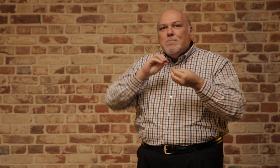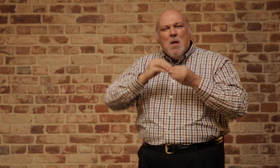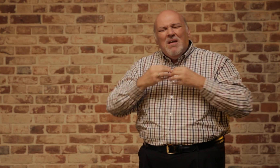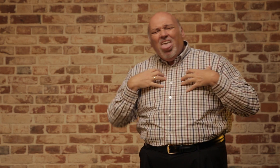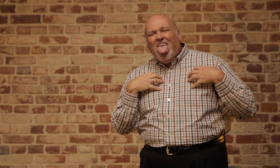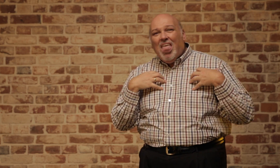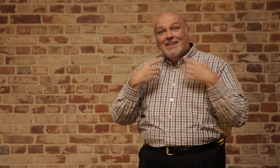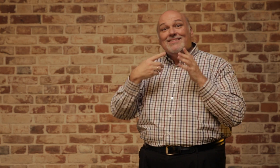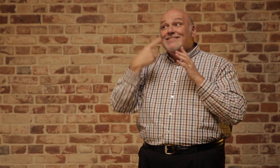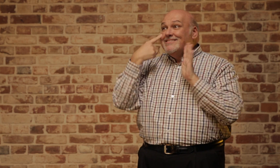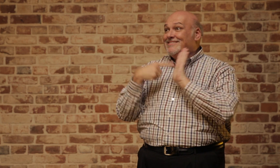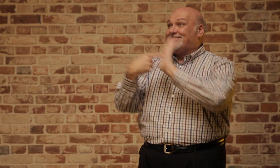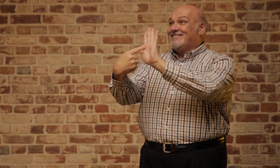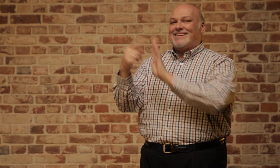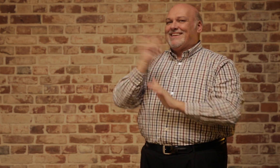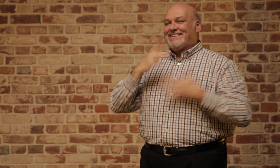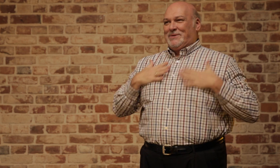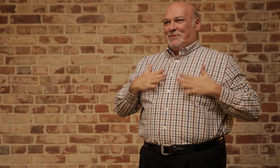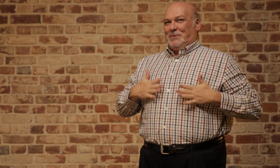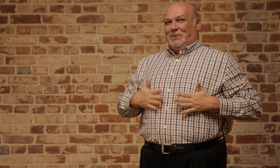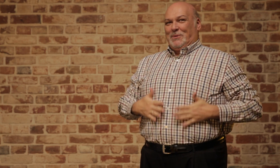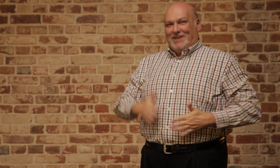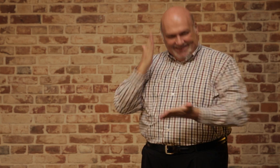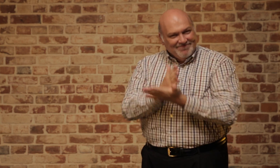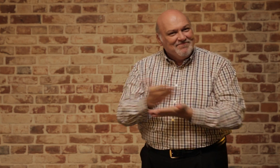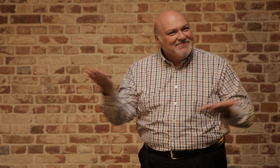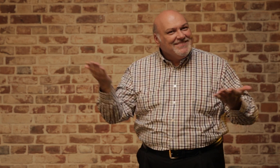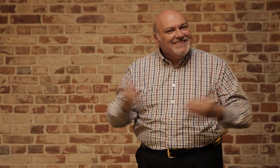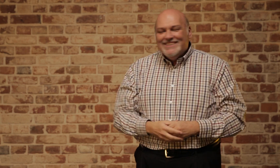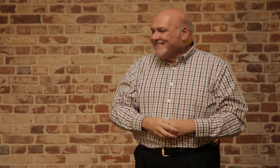Deaf people never want to show that they’re in pain so pretend they're okay!